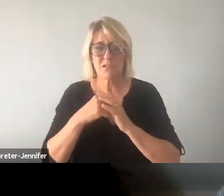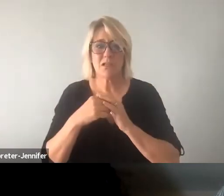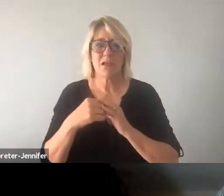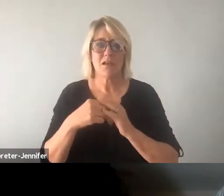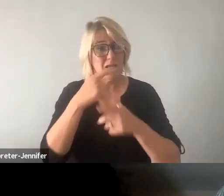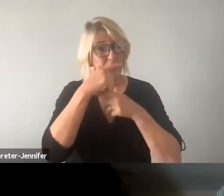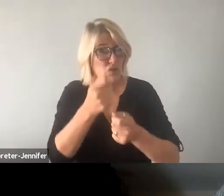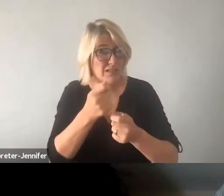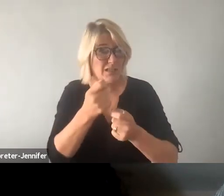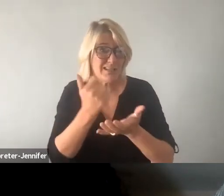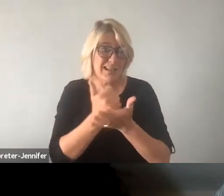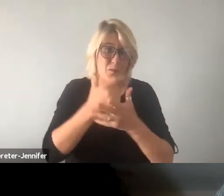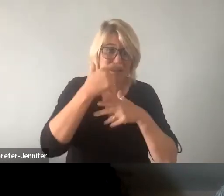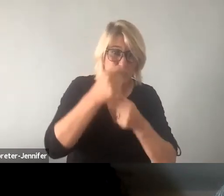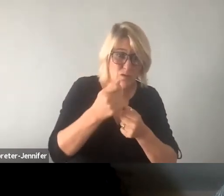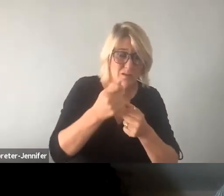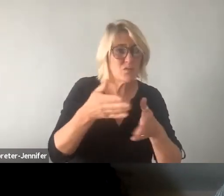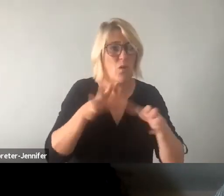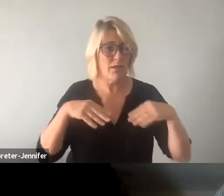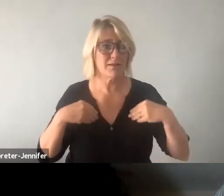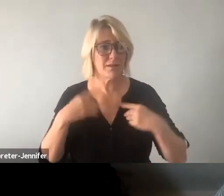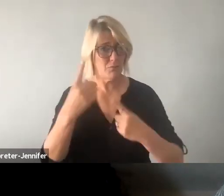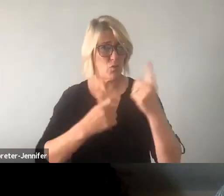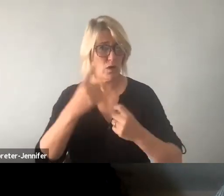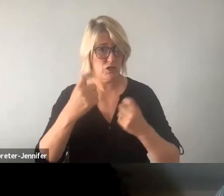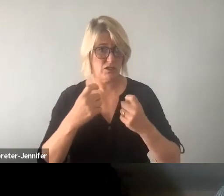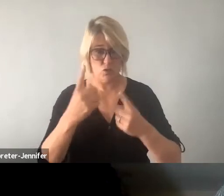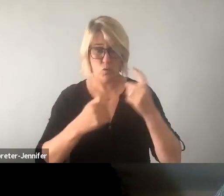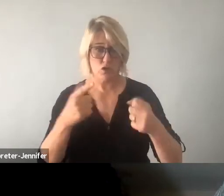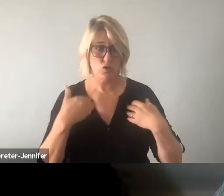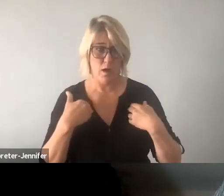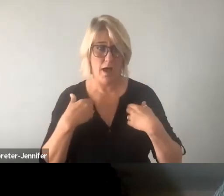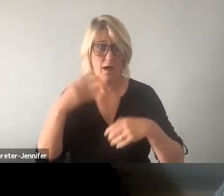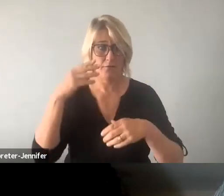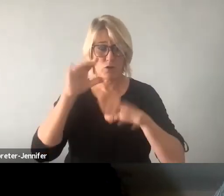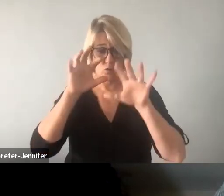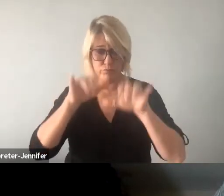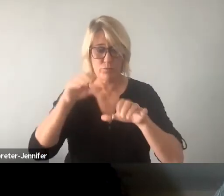and forth talking about these COVID issues to, hopefully, to make it interesting. We absolutely will take